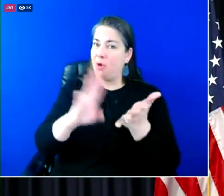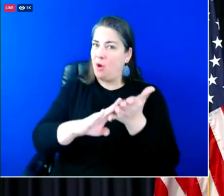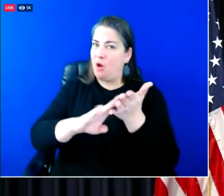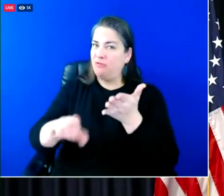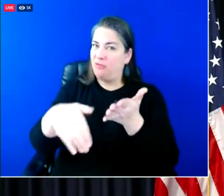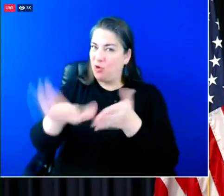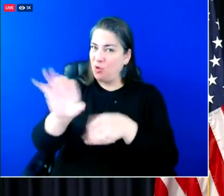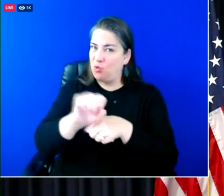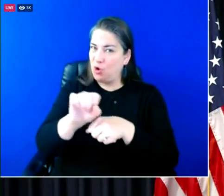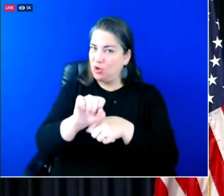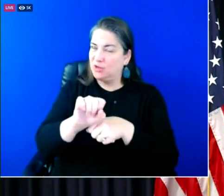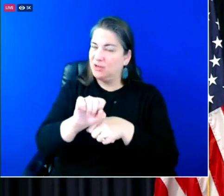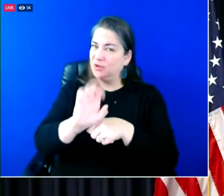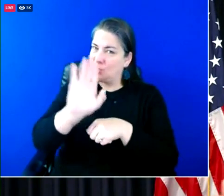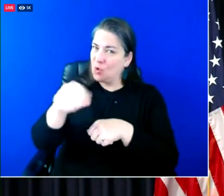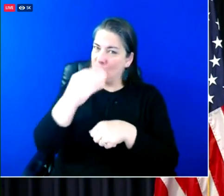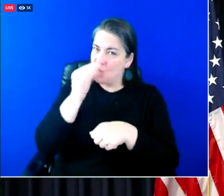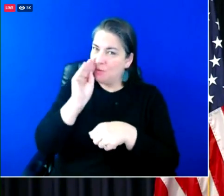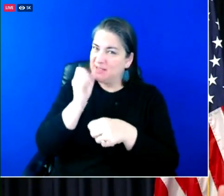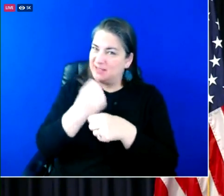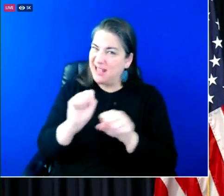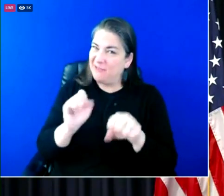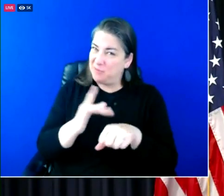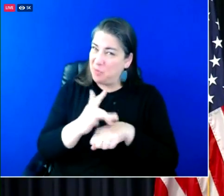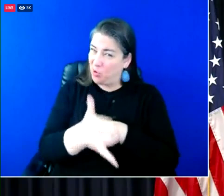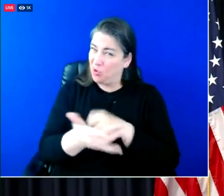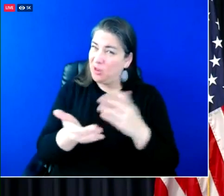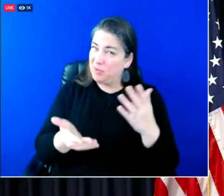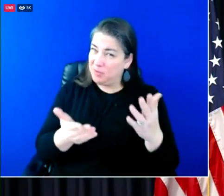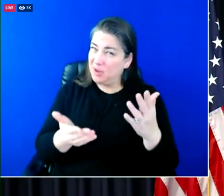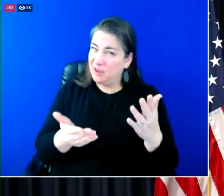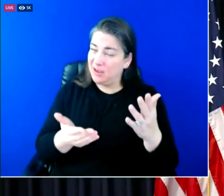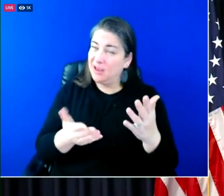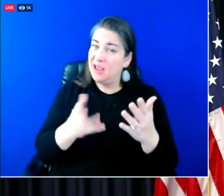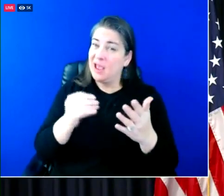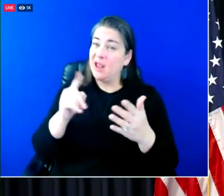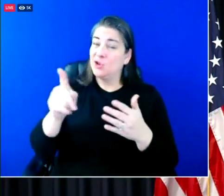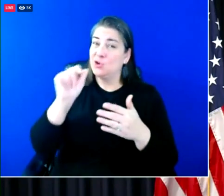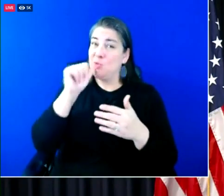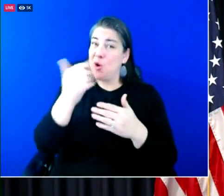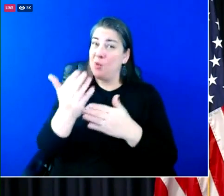safely and then, in the very least, delay coming in tomorrow if not provide